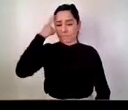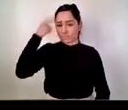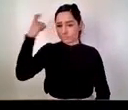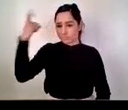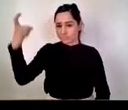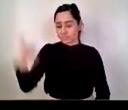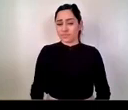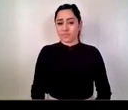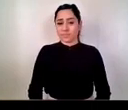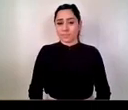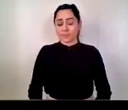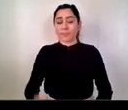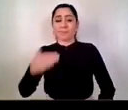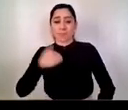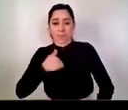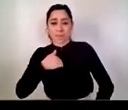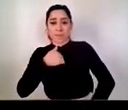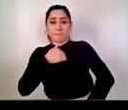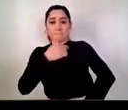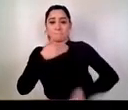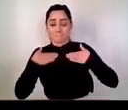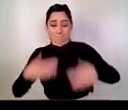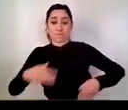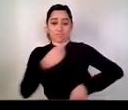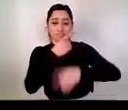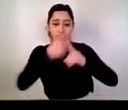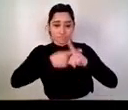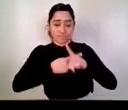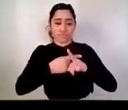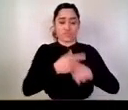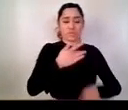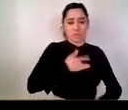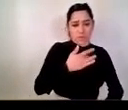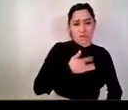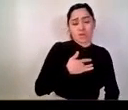Body temperature, blood pressure, heart rate, and breathing increase to levels measured when people are awake.